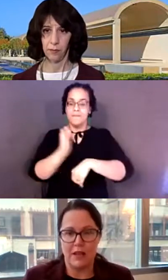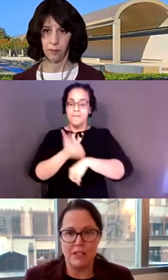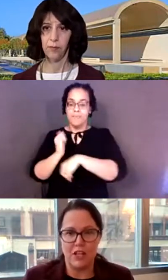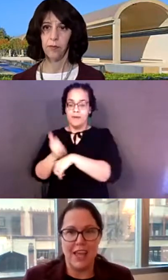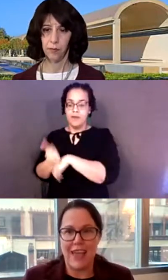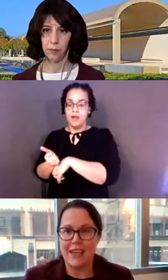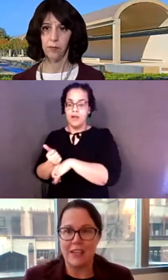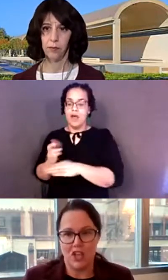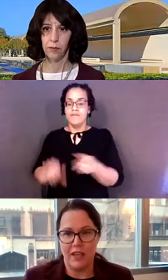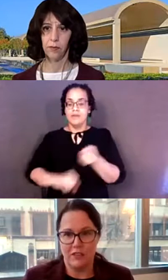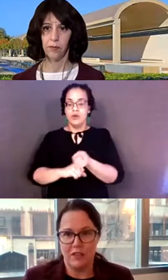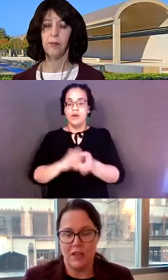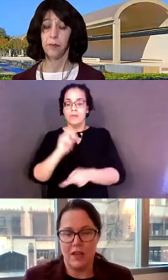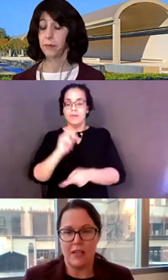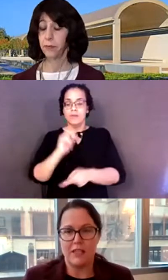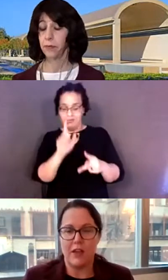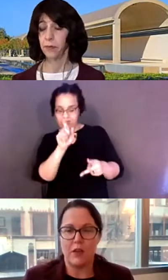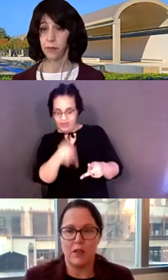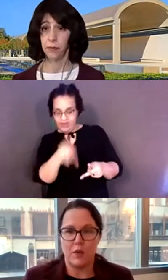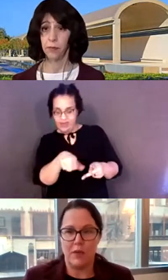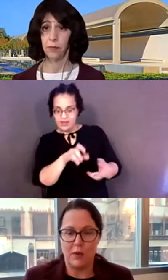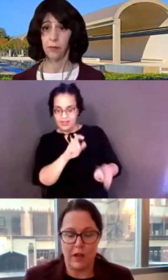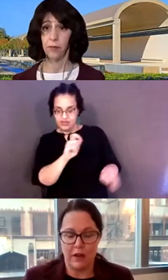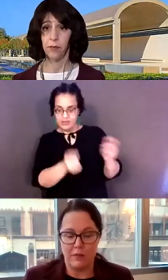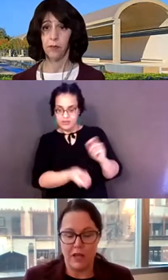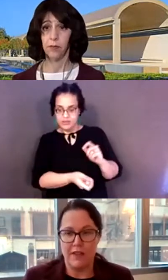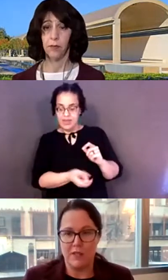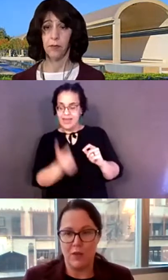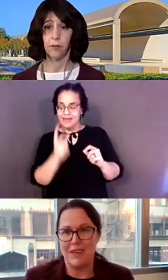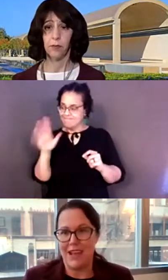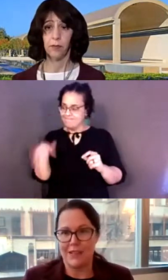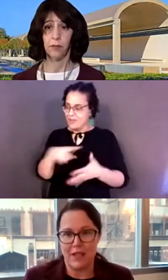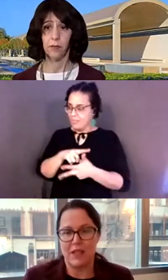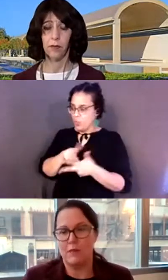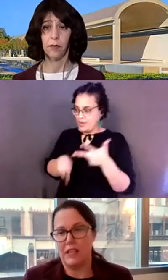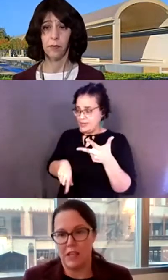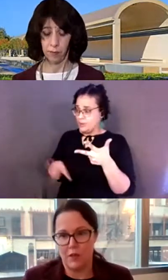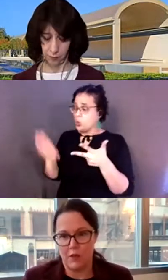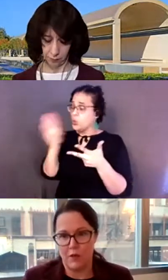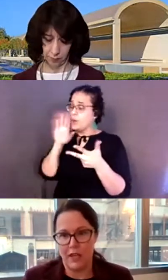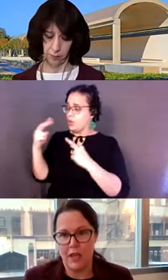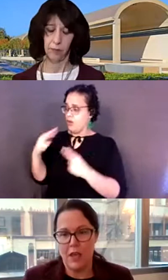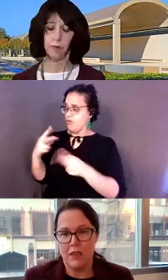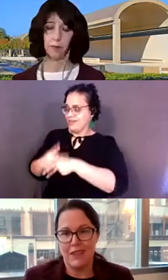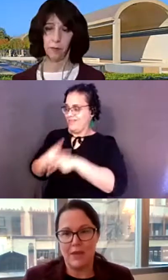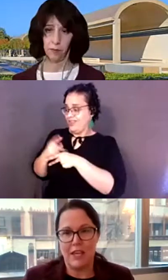mentioned, that can change. I can say here are the three people that are going to be on this week, but next week it's going